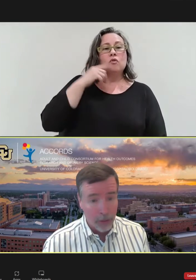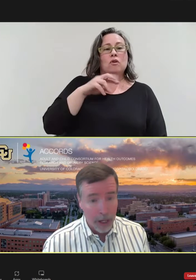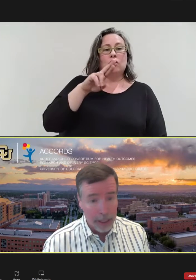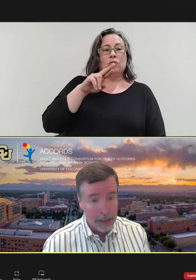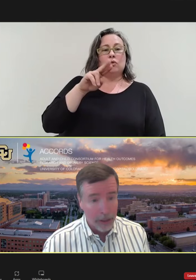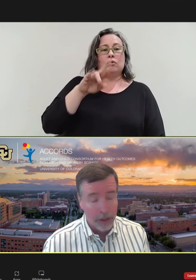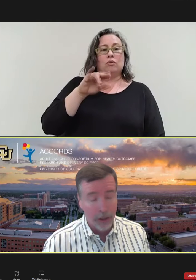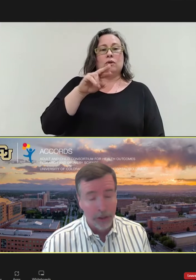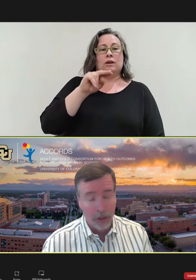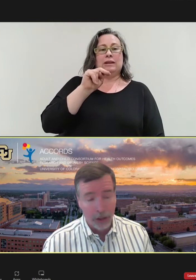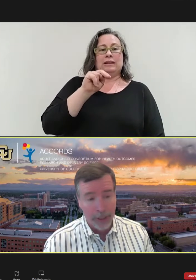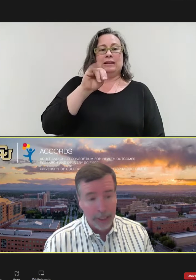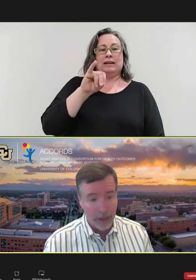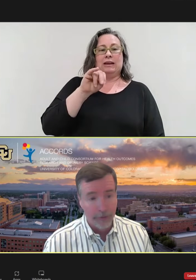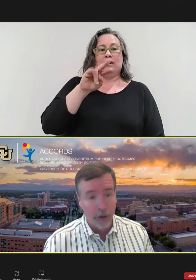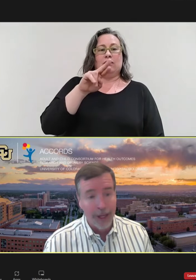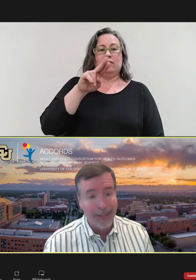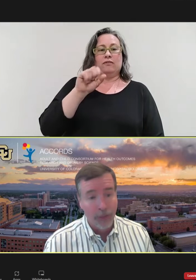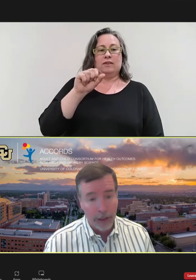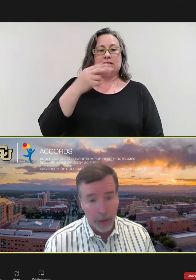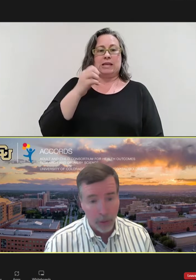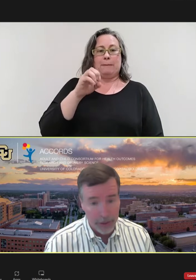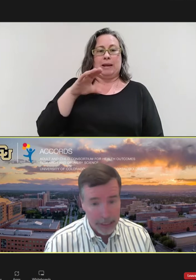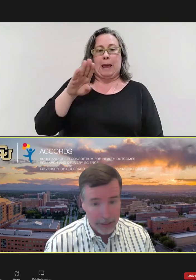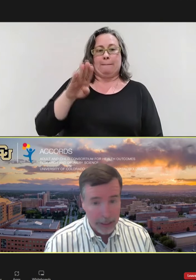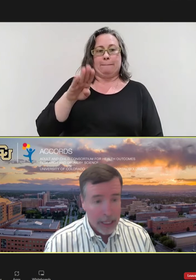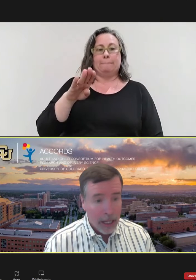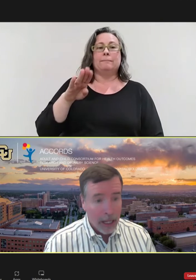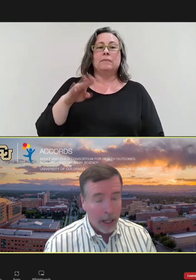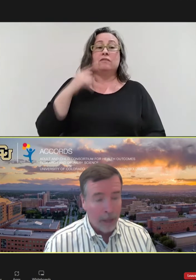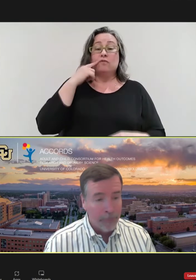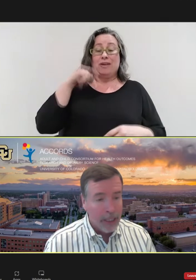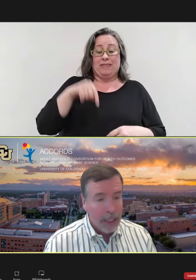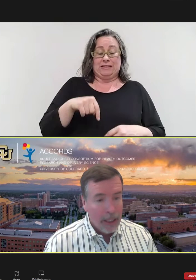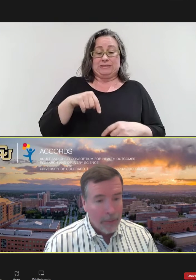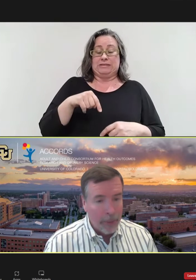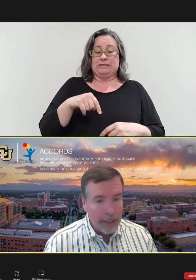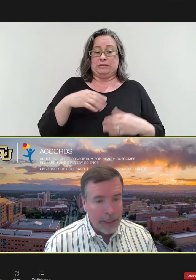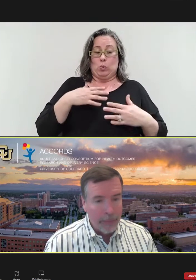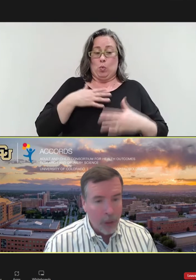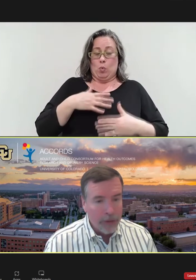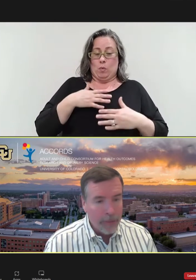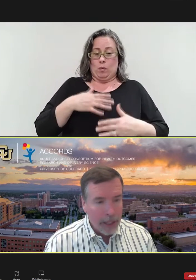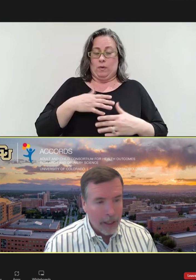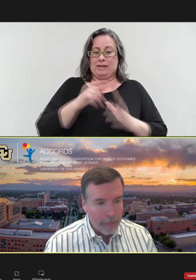products under certain circumstances for this respiratory season. But both